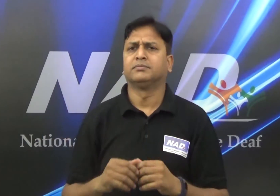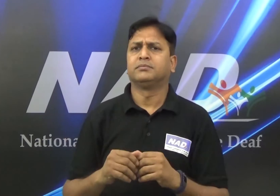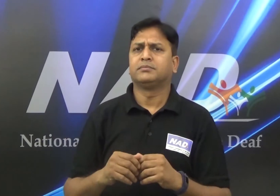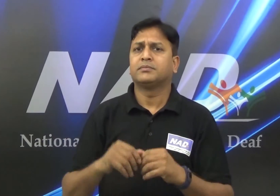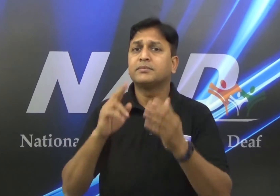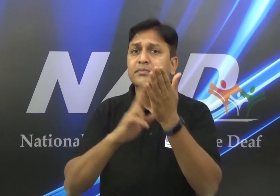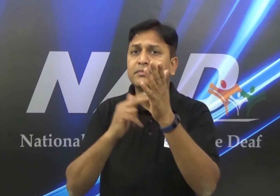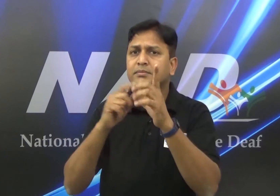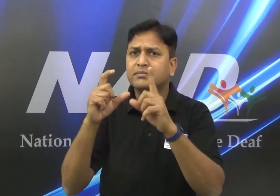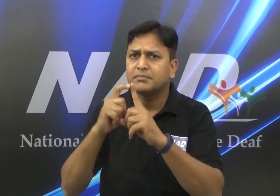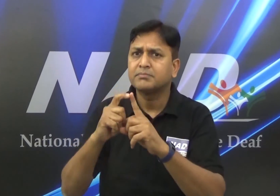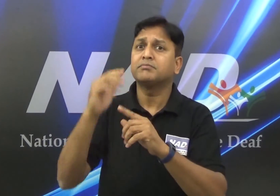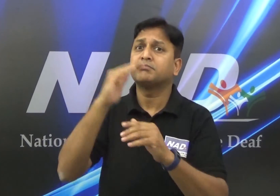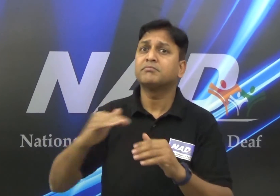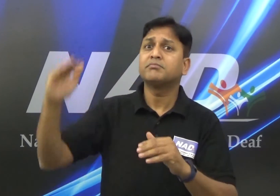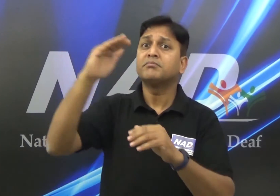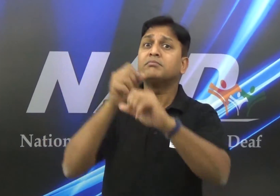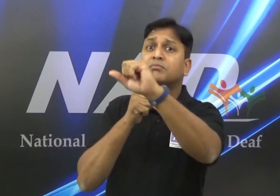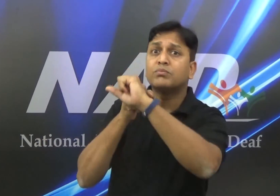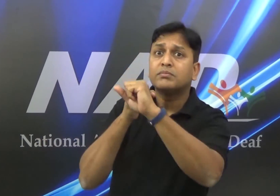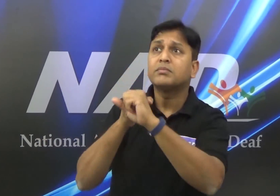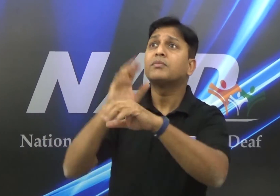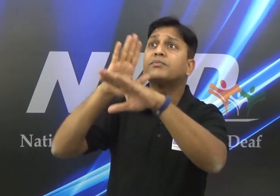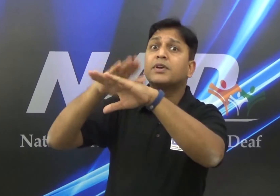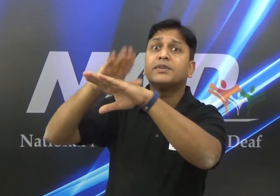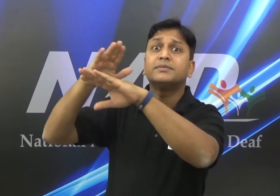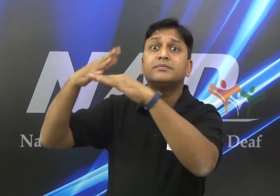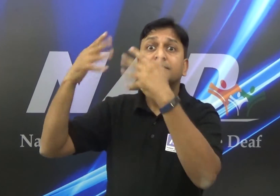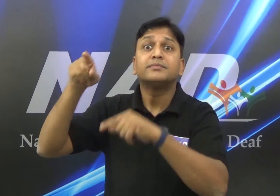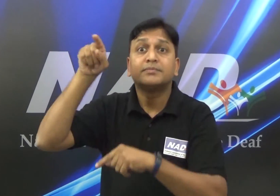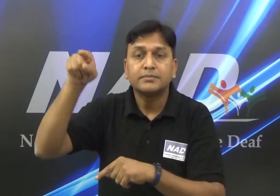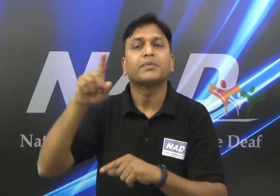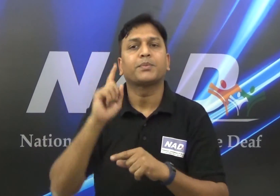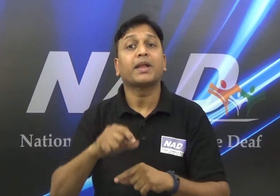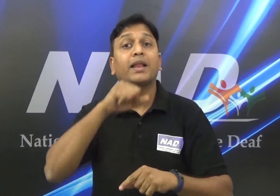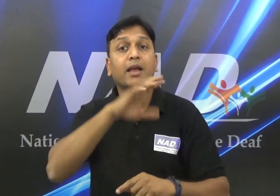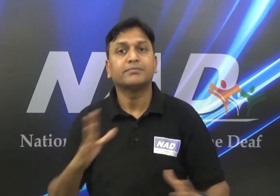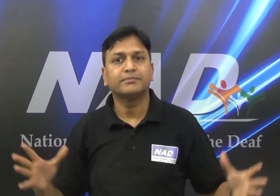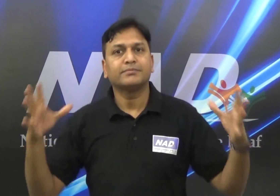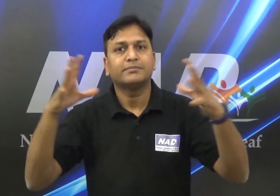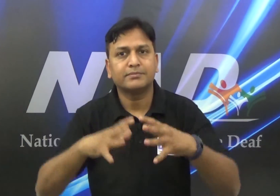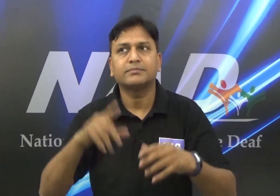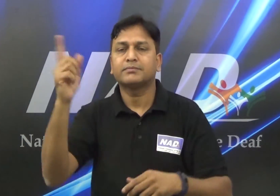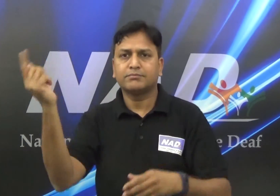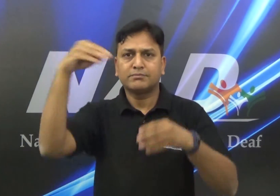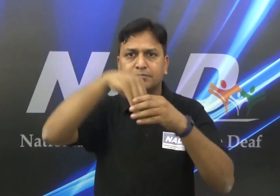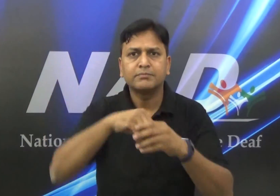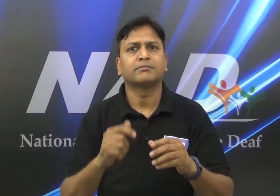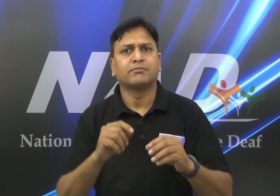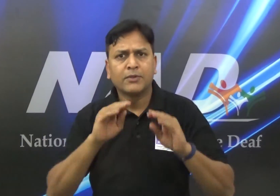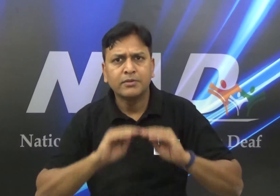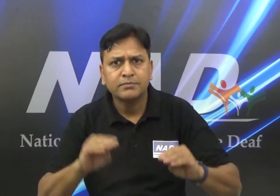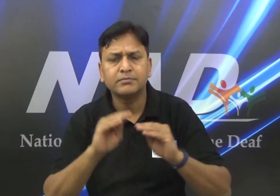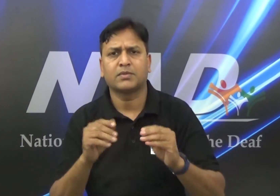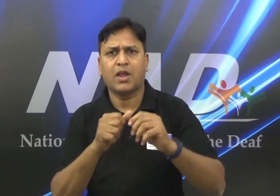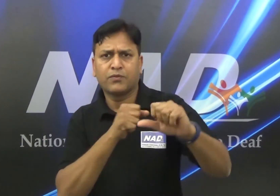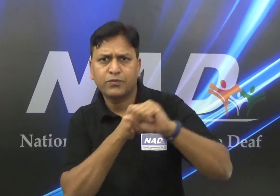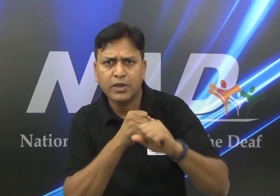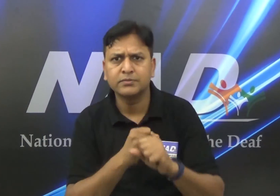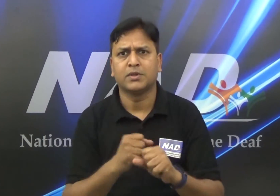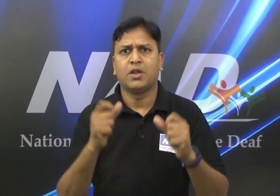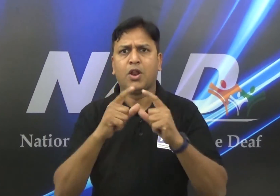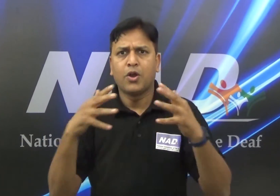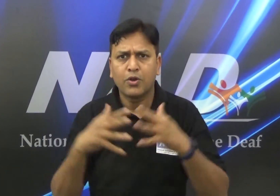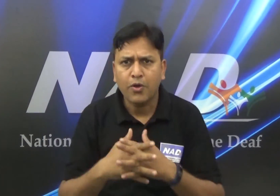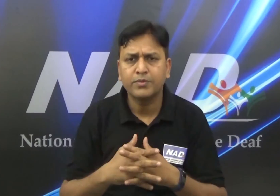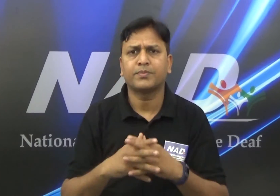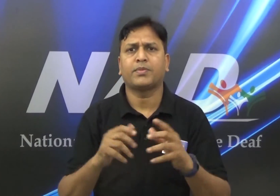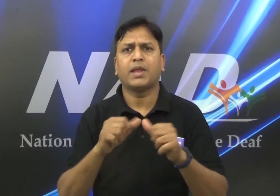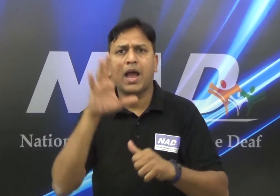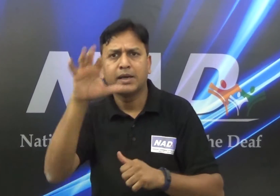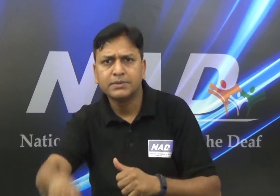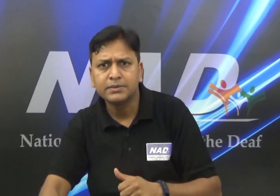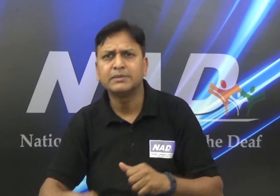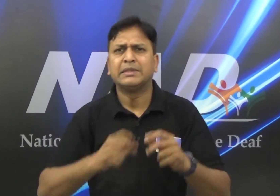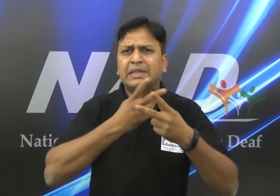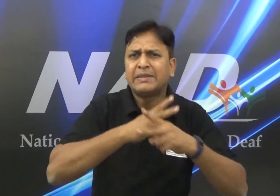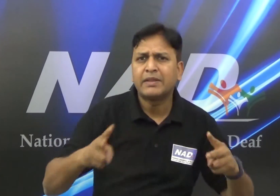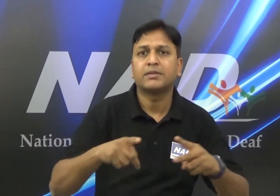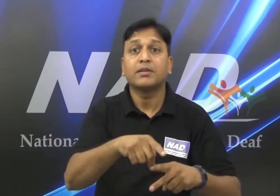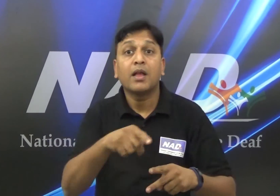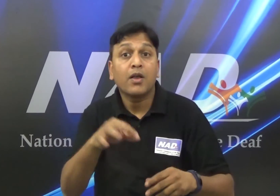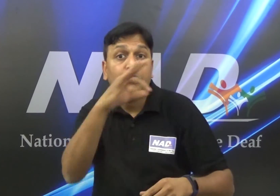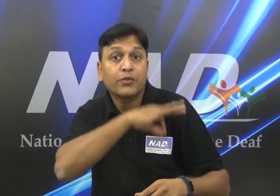In this conference, experienced NAD leaders teach the deaf youth about advocacy of deaf rights, different laws, accessibility, etc.